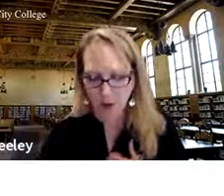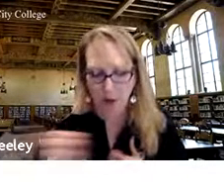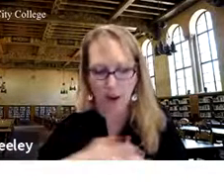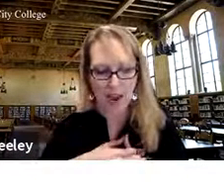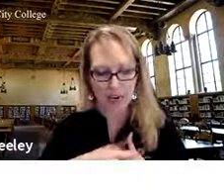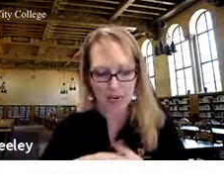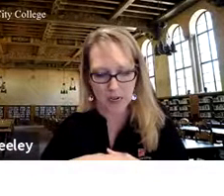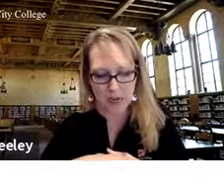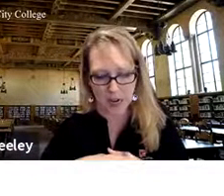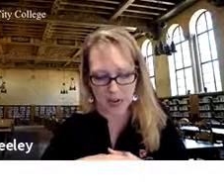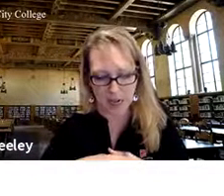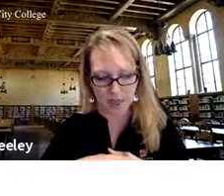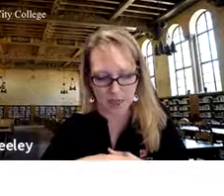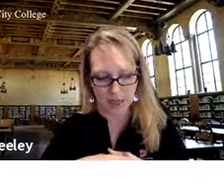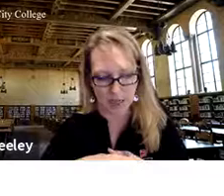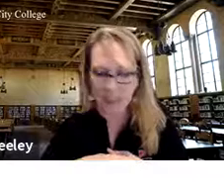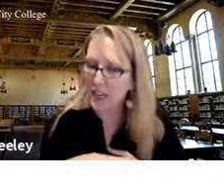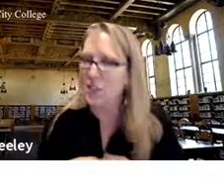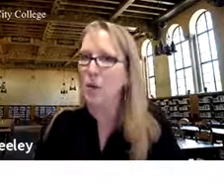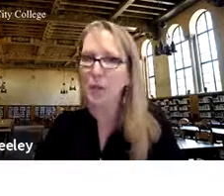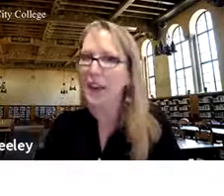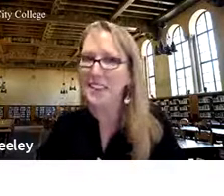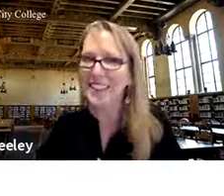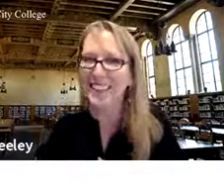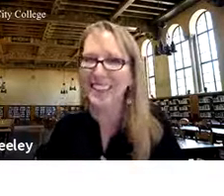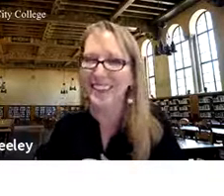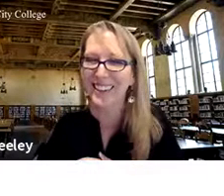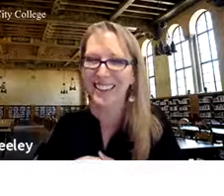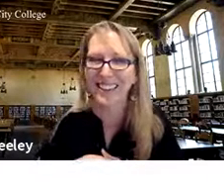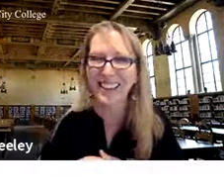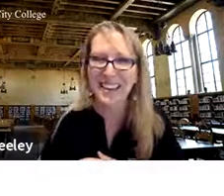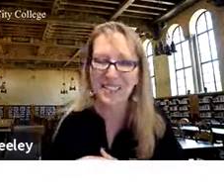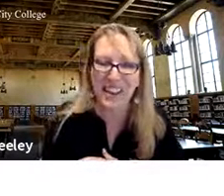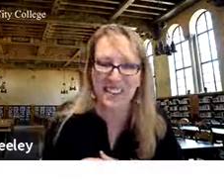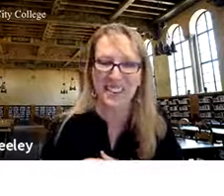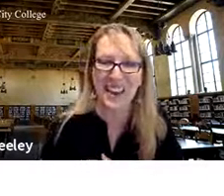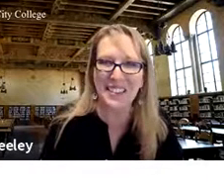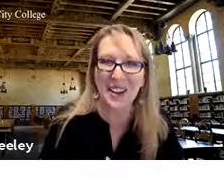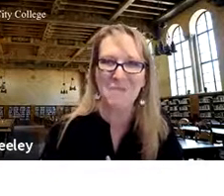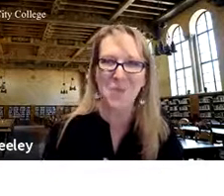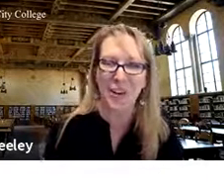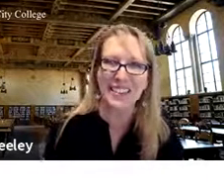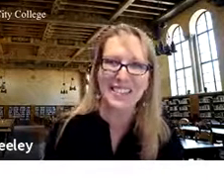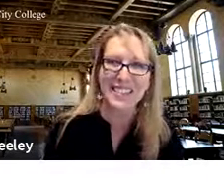where they're at. That's not just one place. Unknown: Right? There's a lot of starting points.